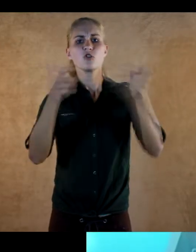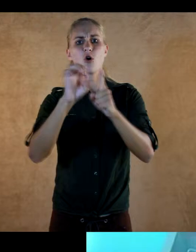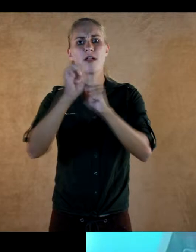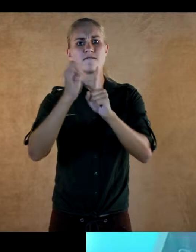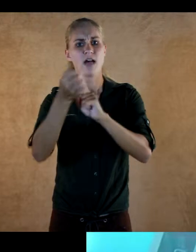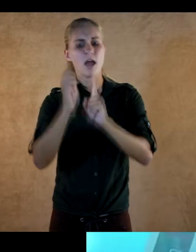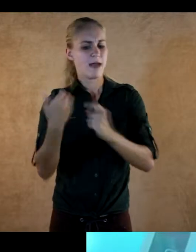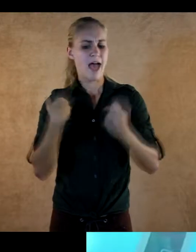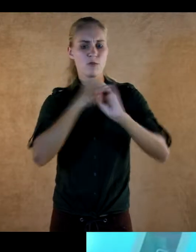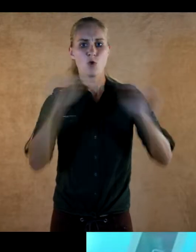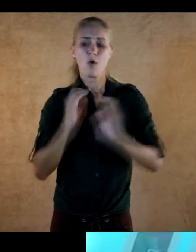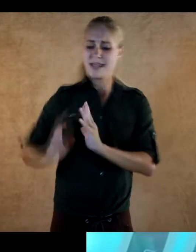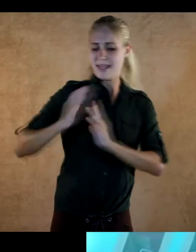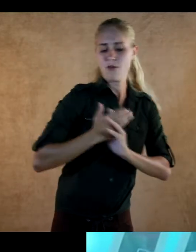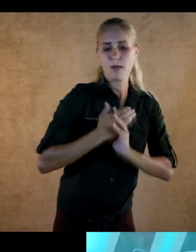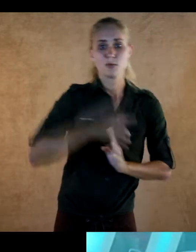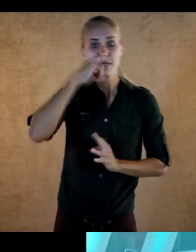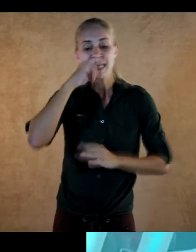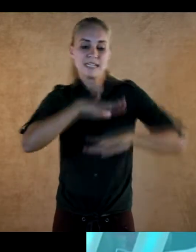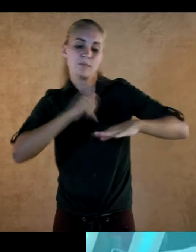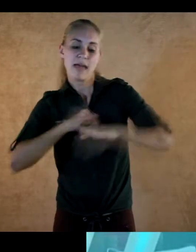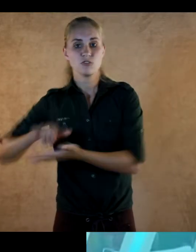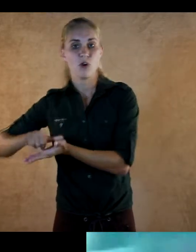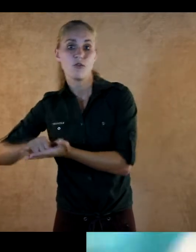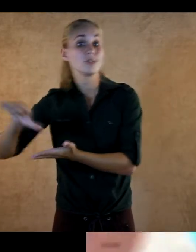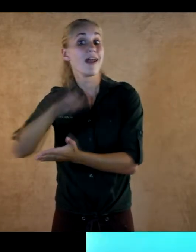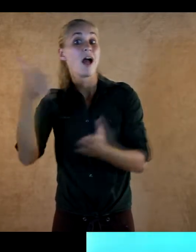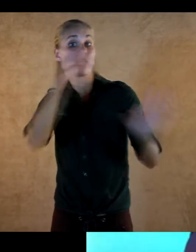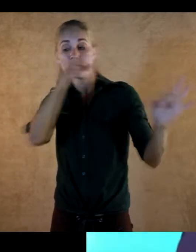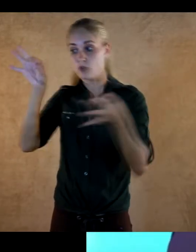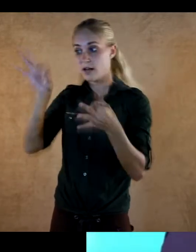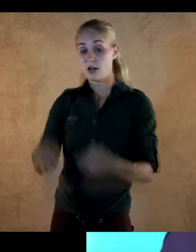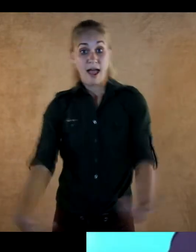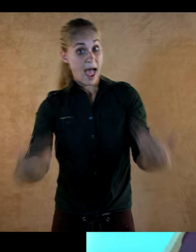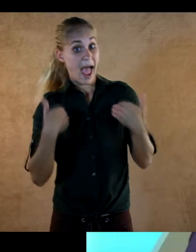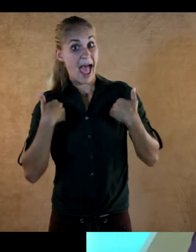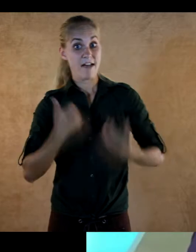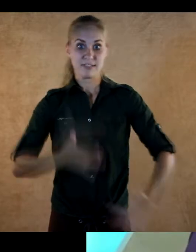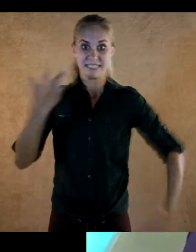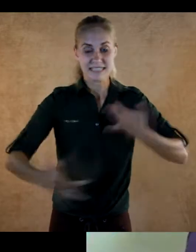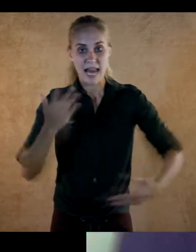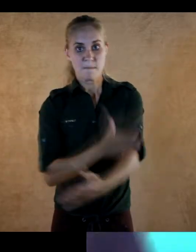and avoid interruptions from children, pets, cell phones and other distractions. Play some upbeat music to keep the energy in the room moving.